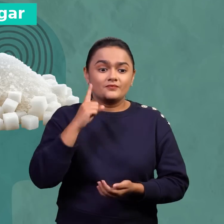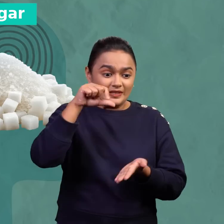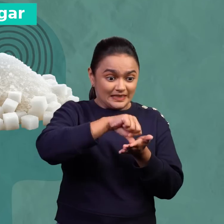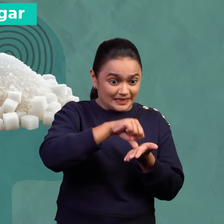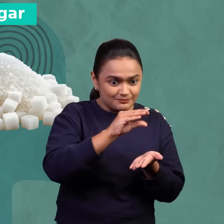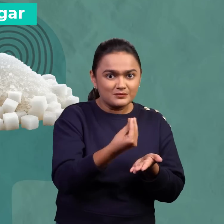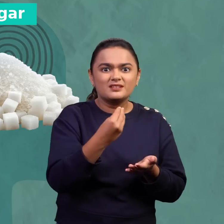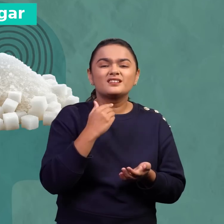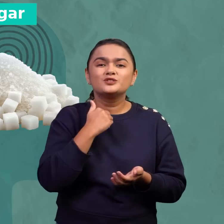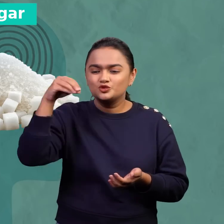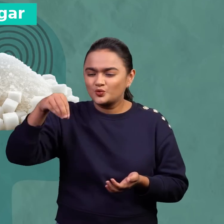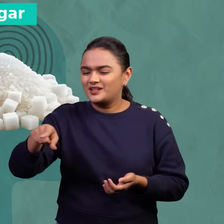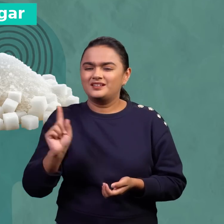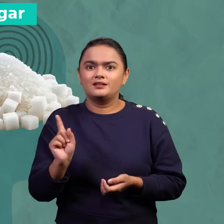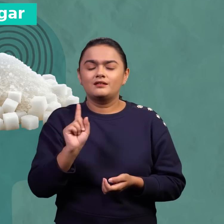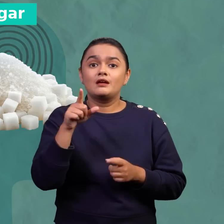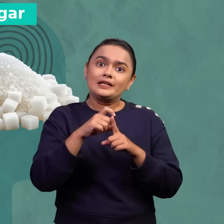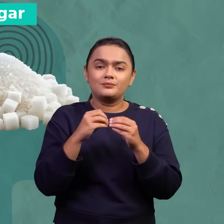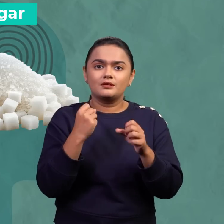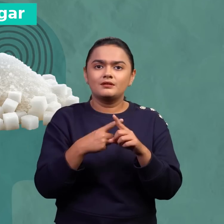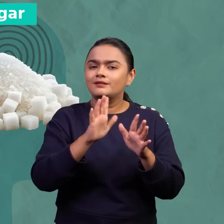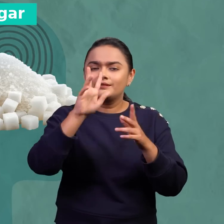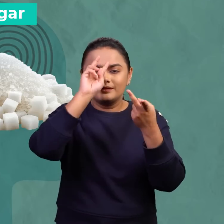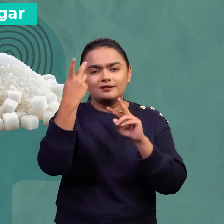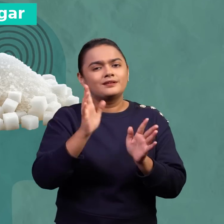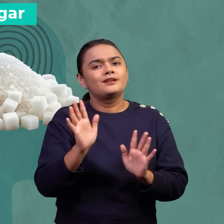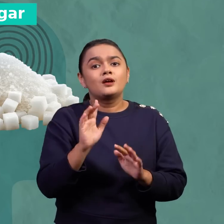Jaggery is better than sugar for the diabetic. No! This is a myth!